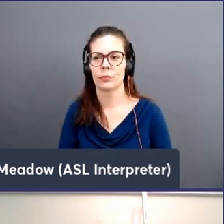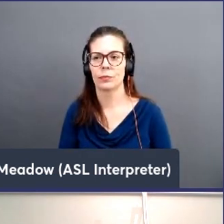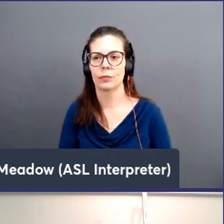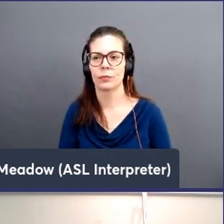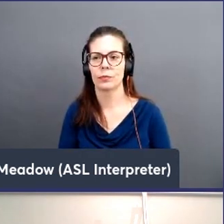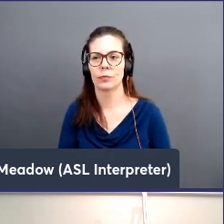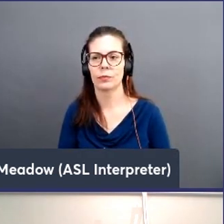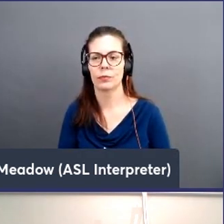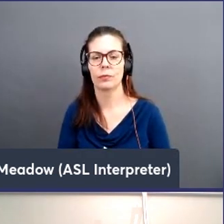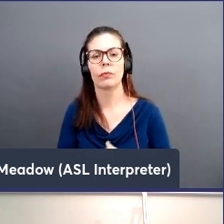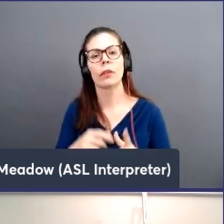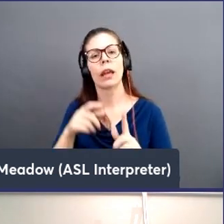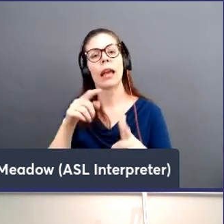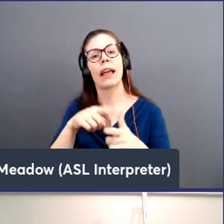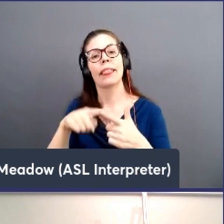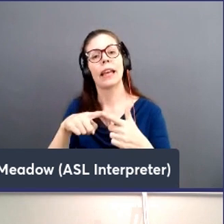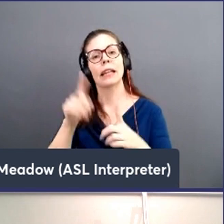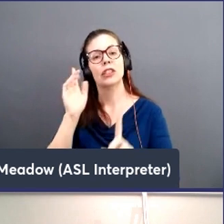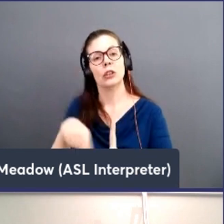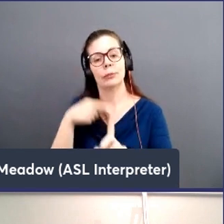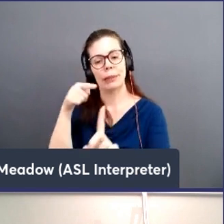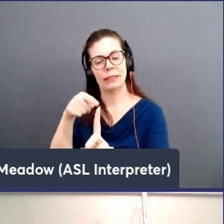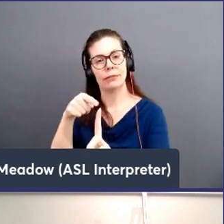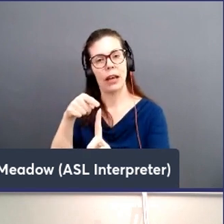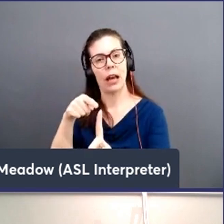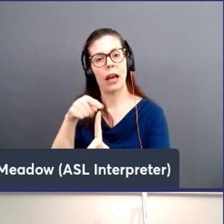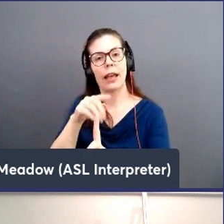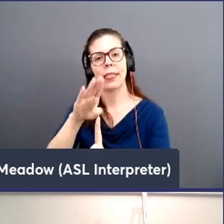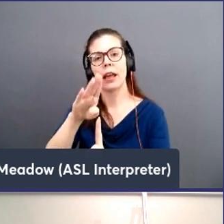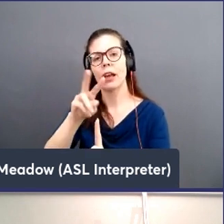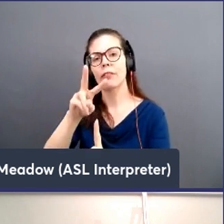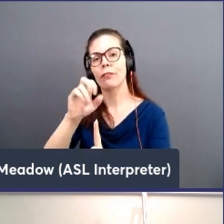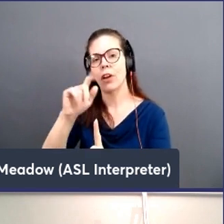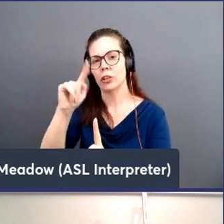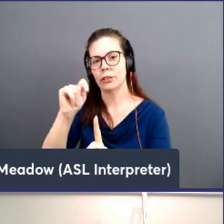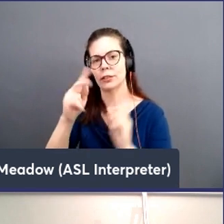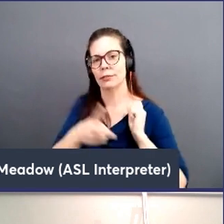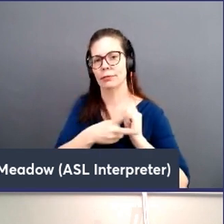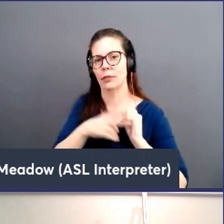And then you specify the backup vault where you want your backups to be stored,